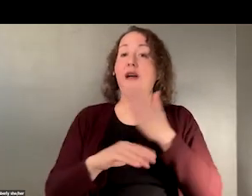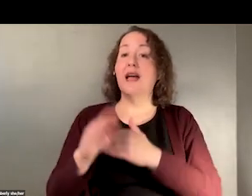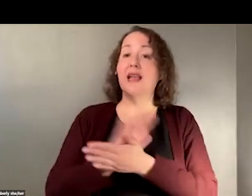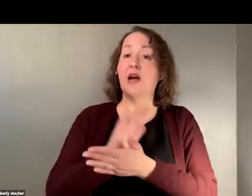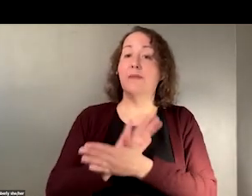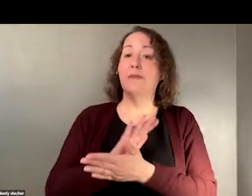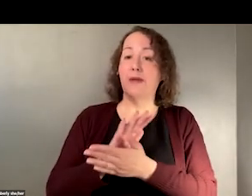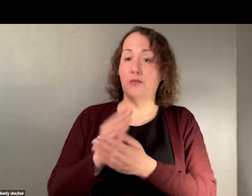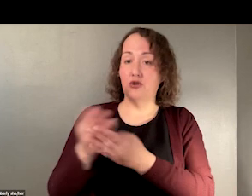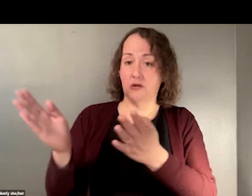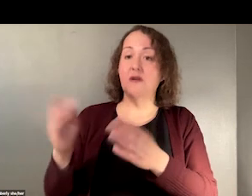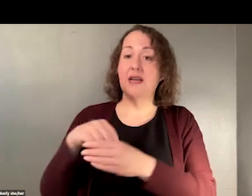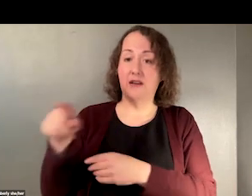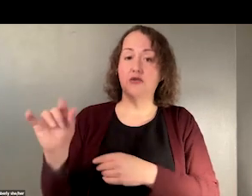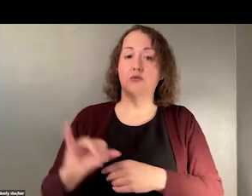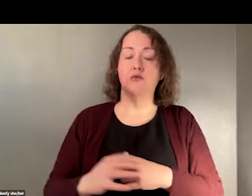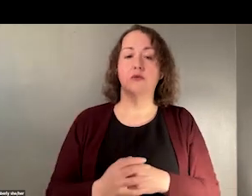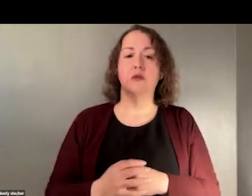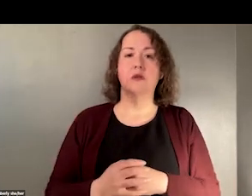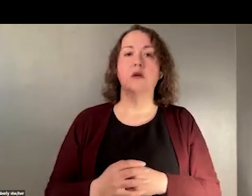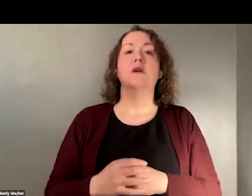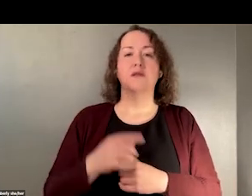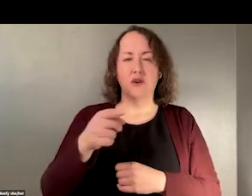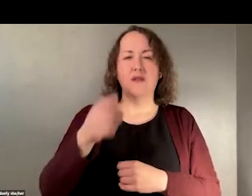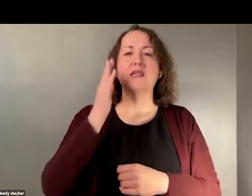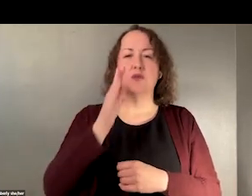This page is also going to be updated as additional reviewer groups are integrated.